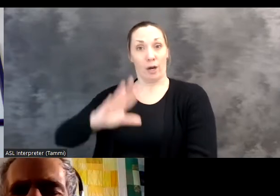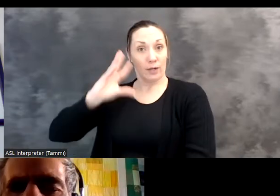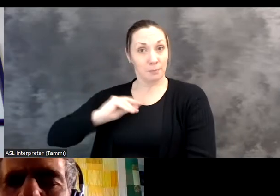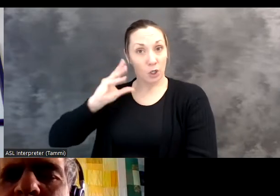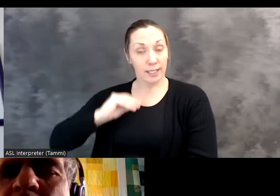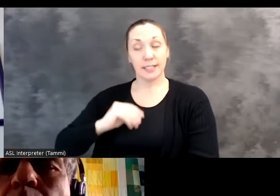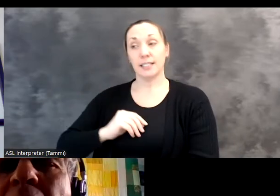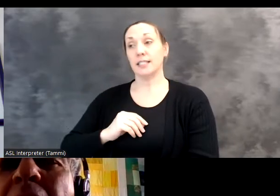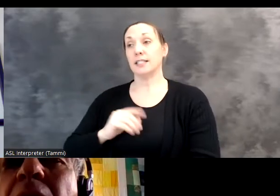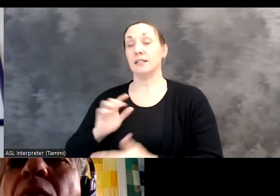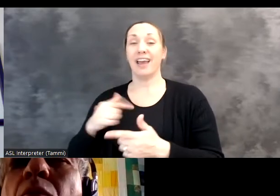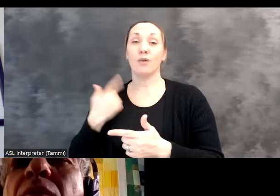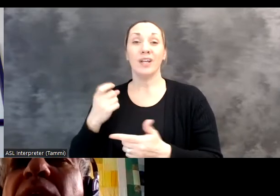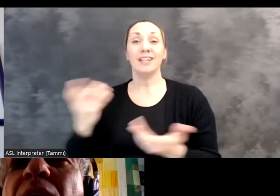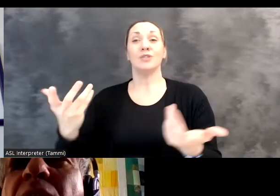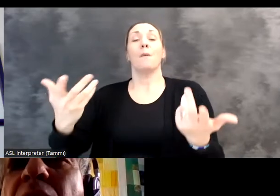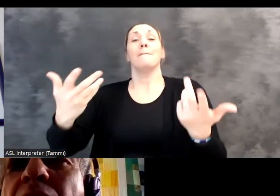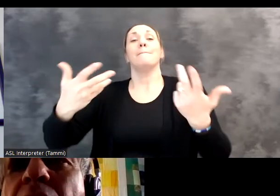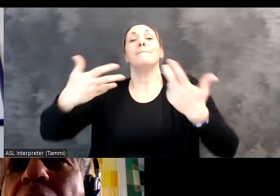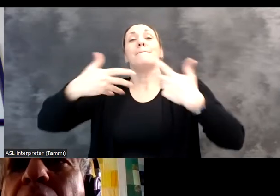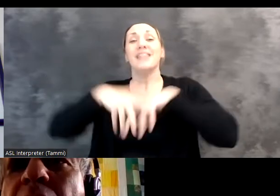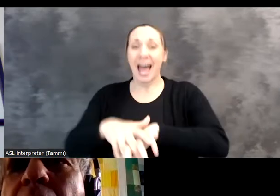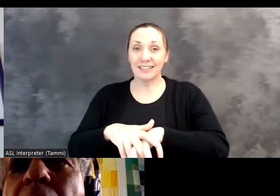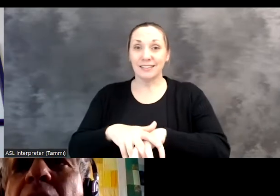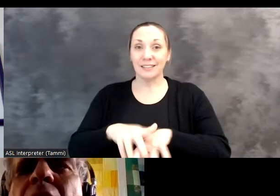get them to do and so the majority of people live with the